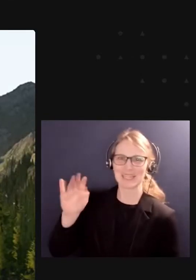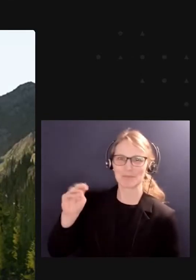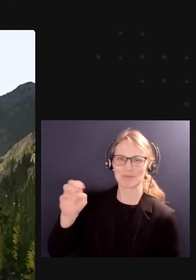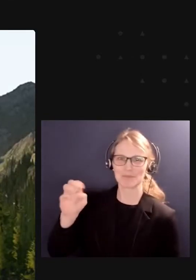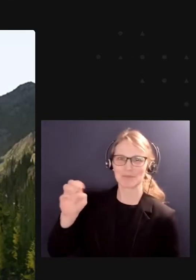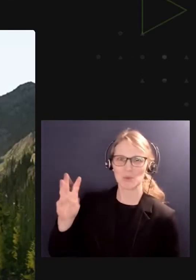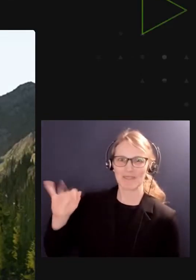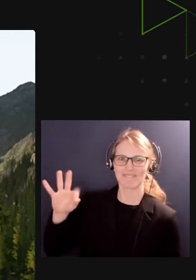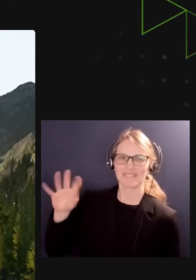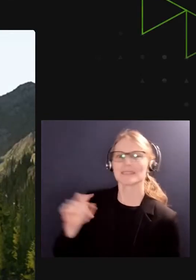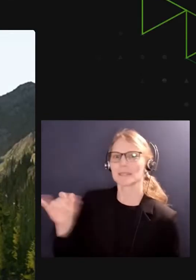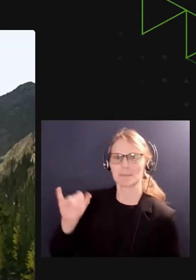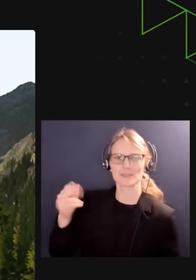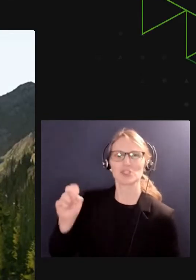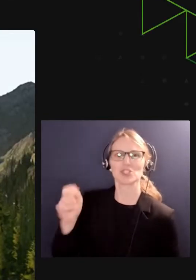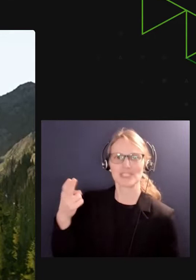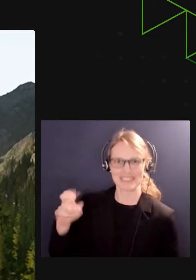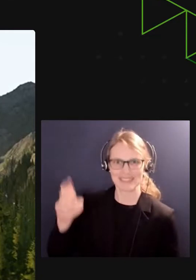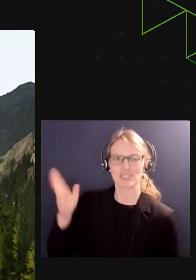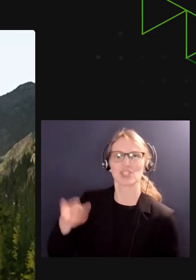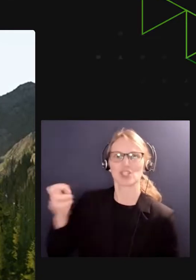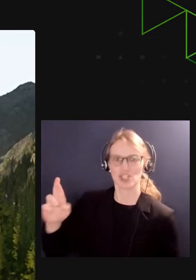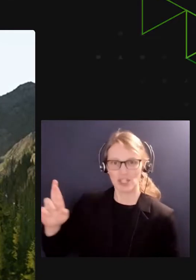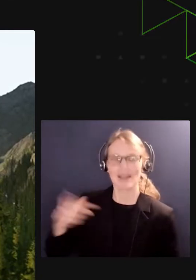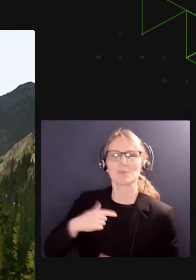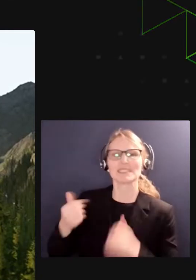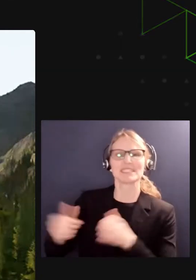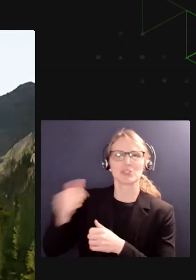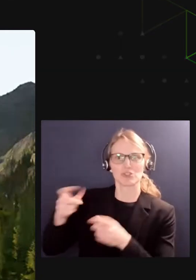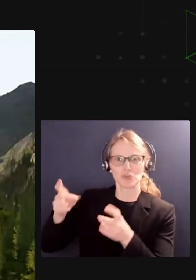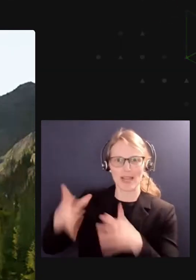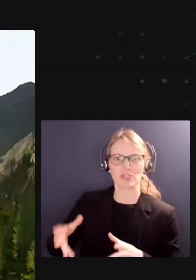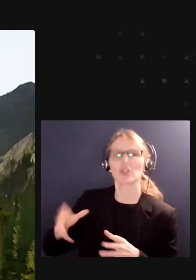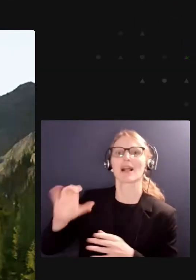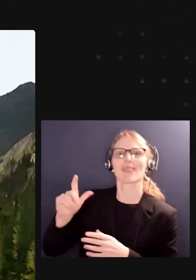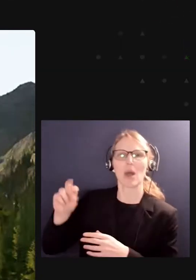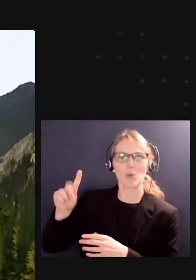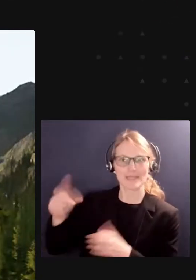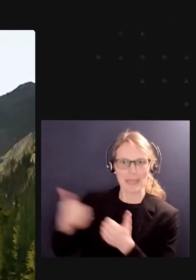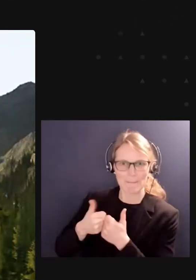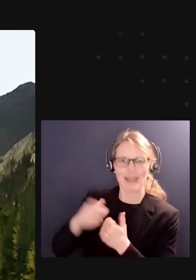I am the Senior Director of Cloud Gaming at Xbox Game Studios Publishing, best known for Flight Sim,